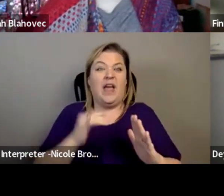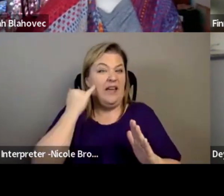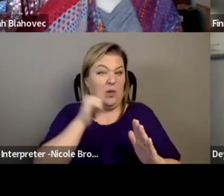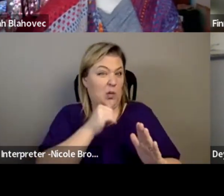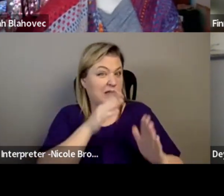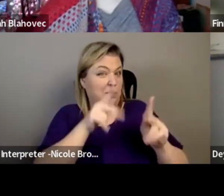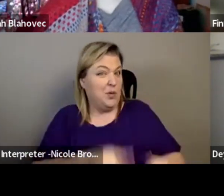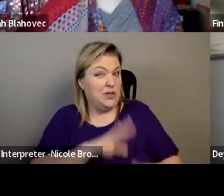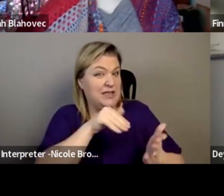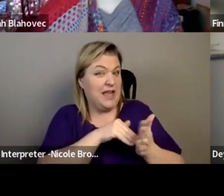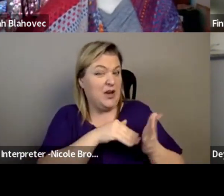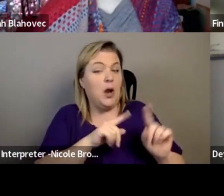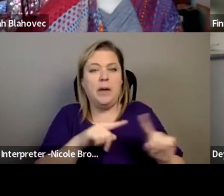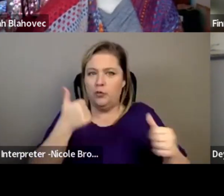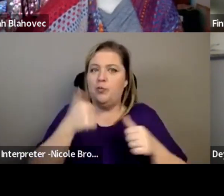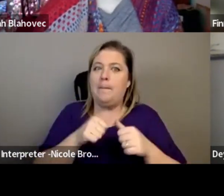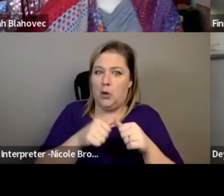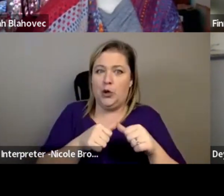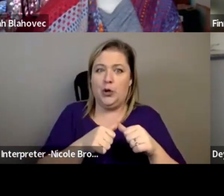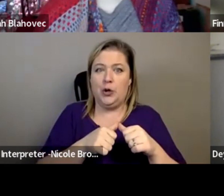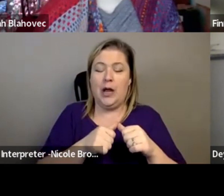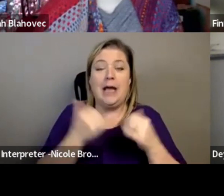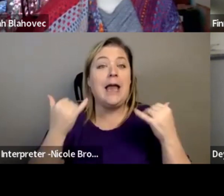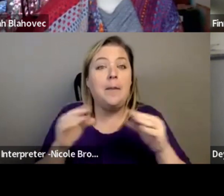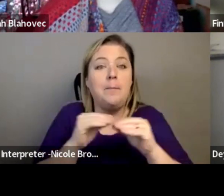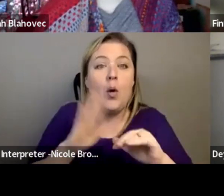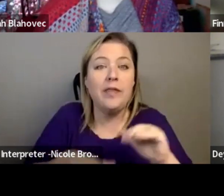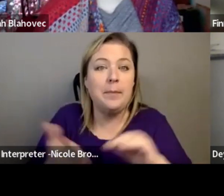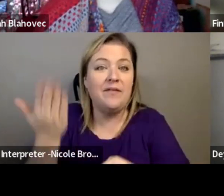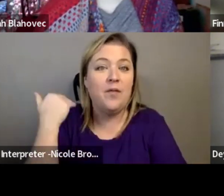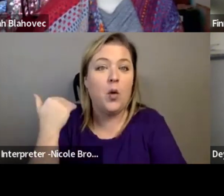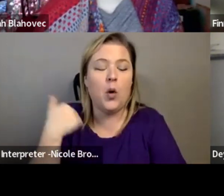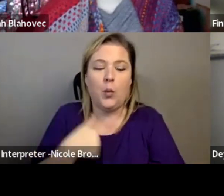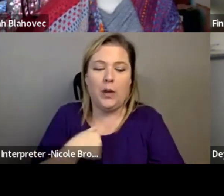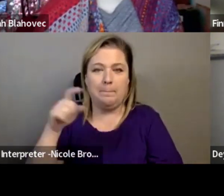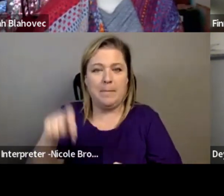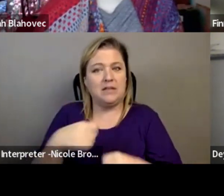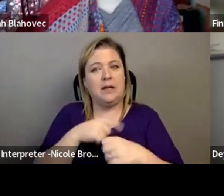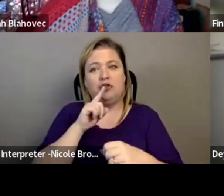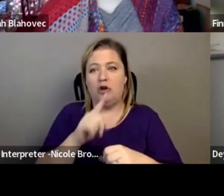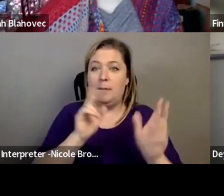keep in mind that now more than ever, we must ensure those who we support are living their